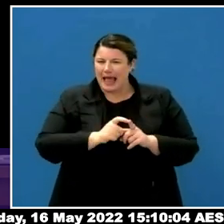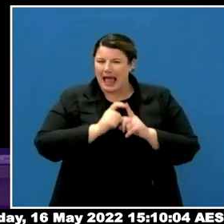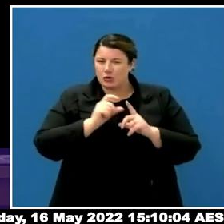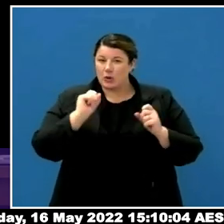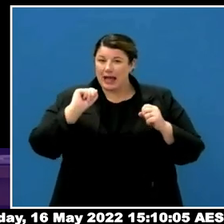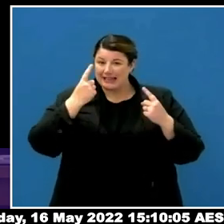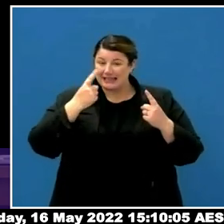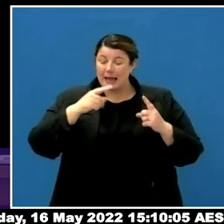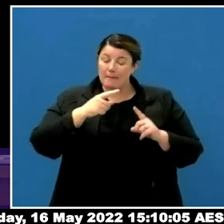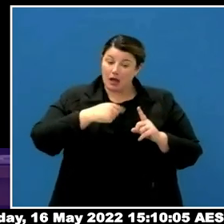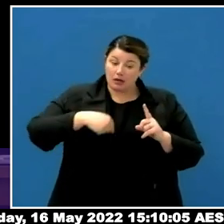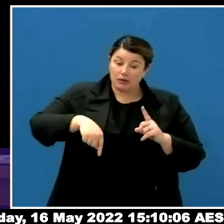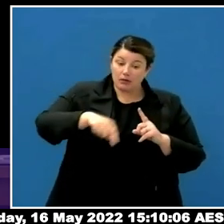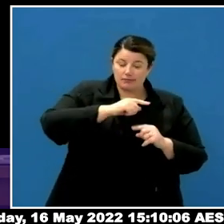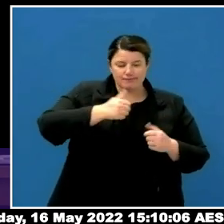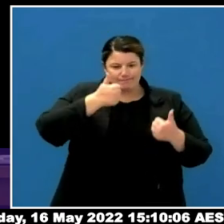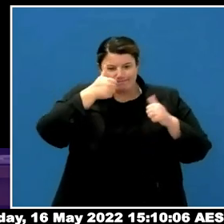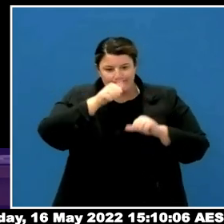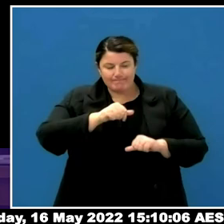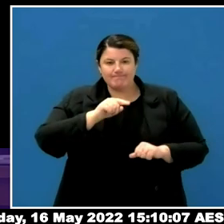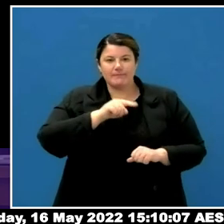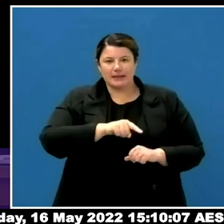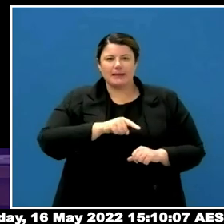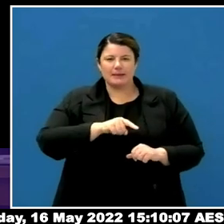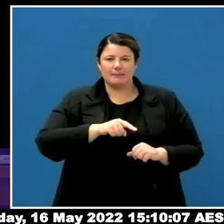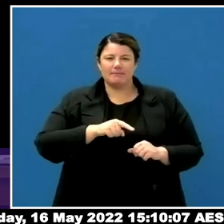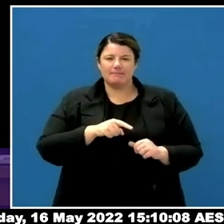will get the gist of what he means. Does he use an iPad or other AAC device?